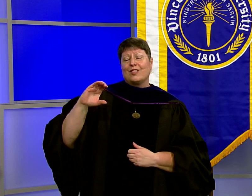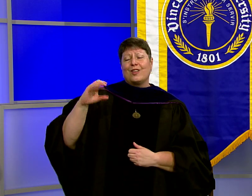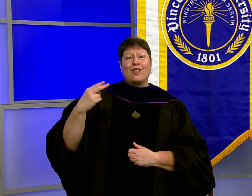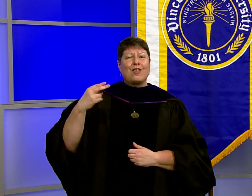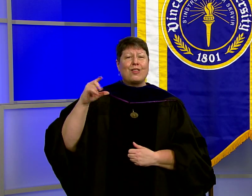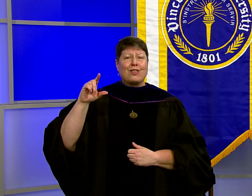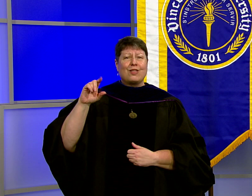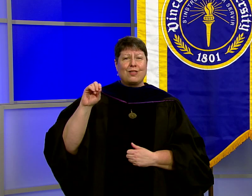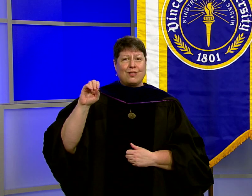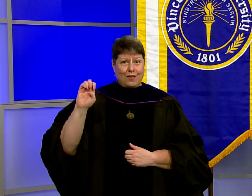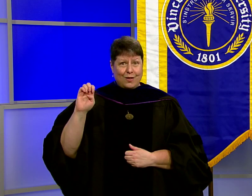chloe lockhart